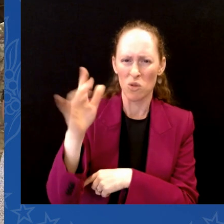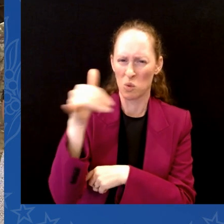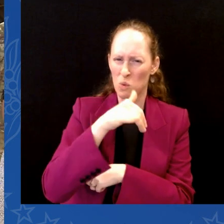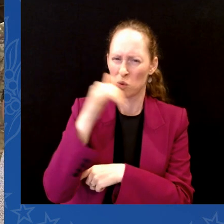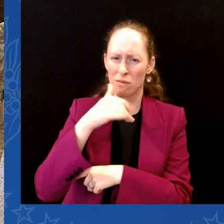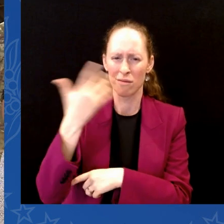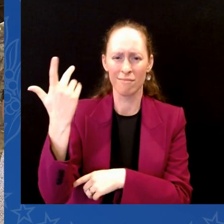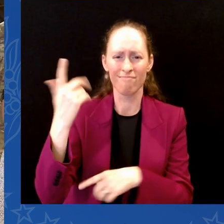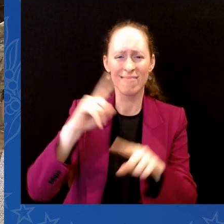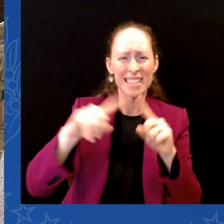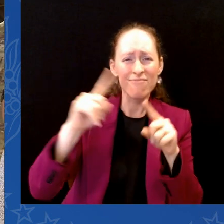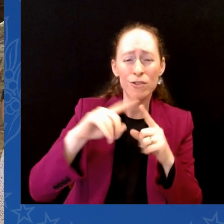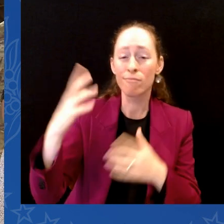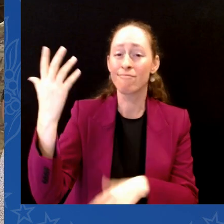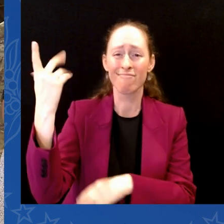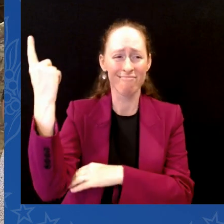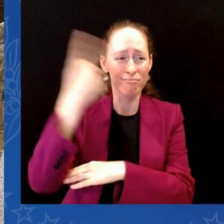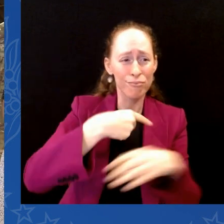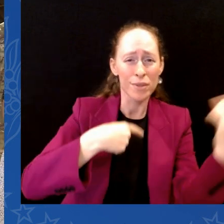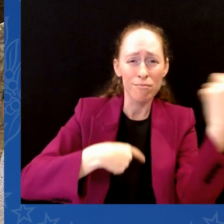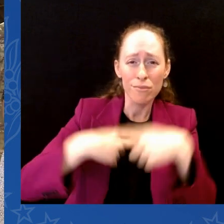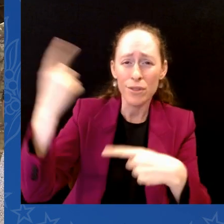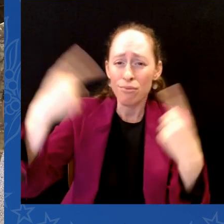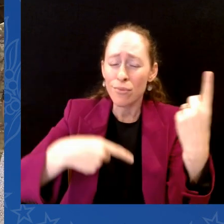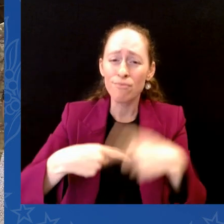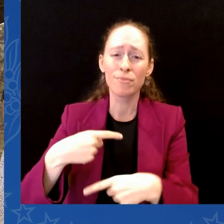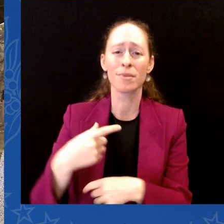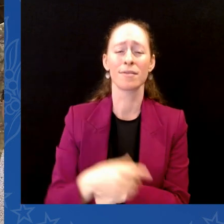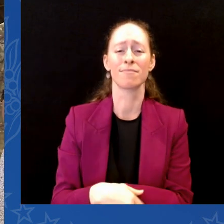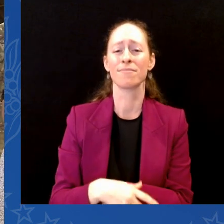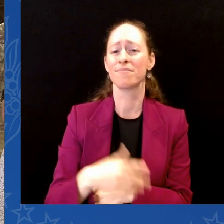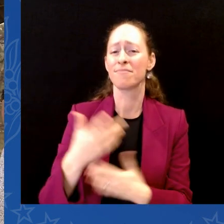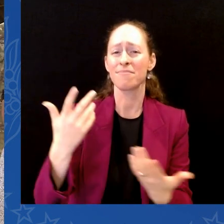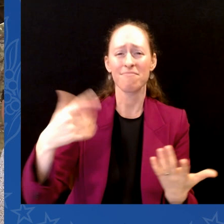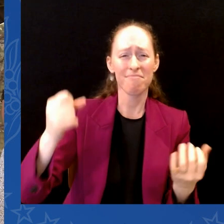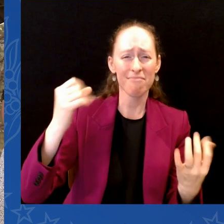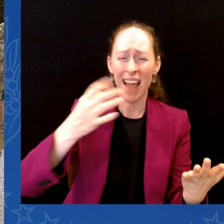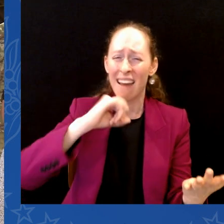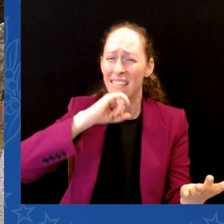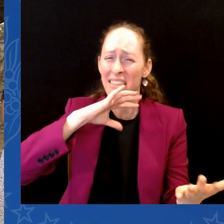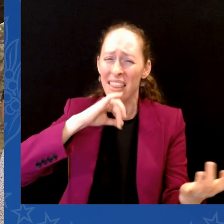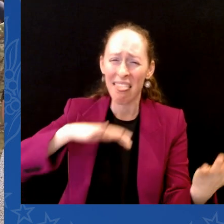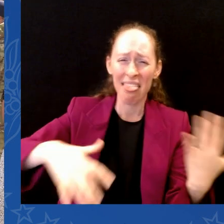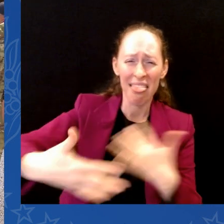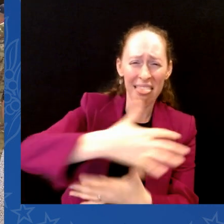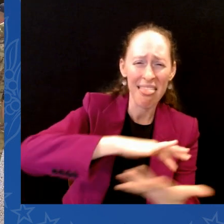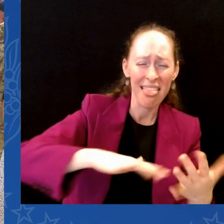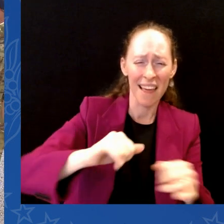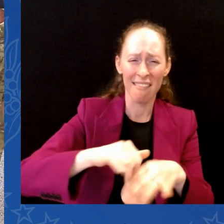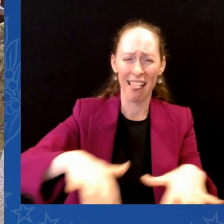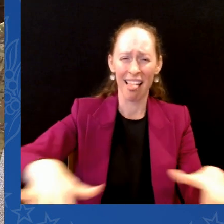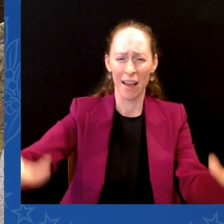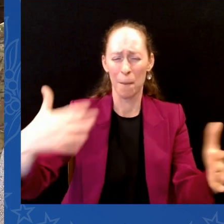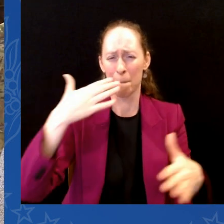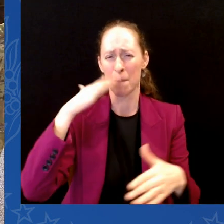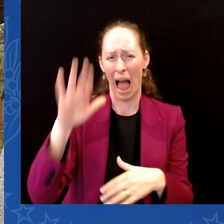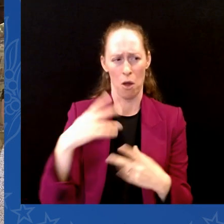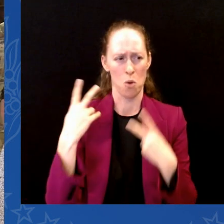massive amounts of debris. So that's going to be a really significant effort. But our view is we want to start that as soon as possible